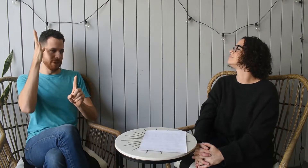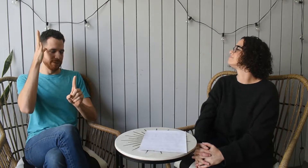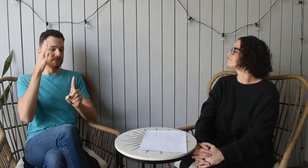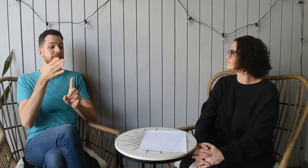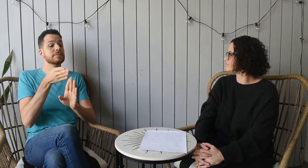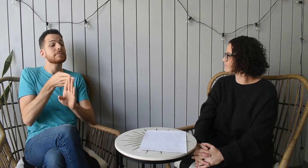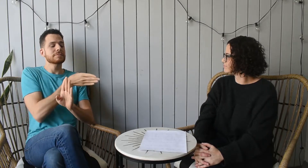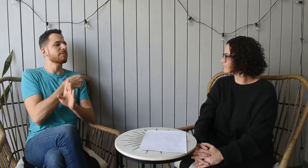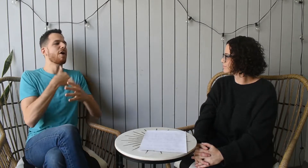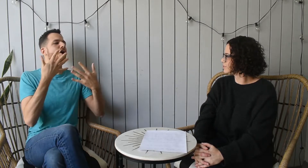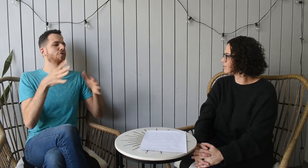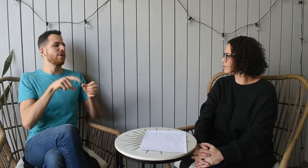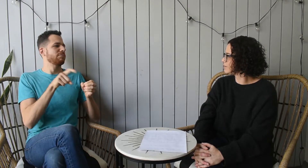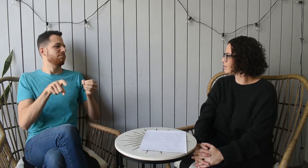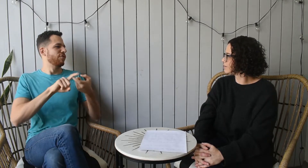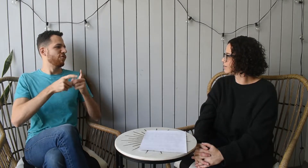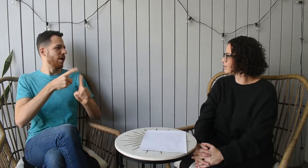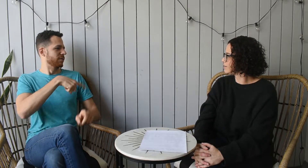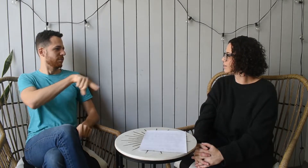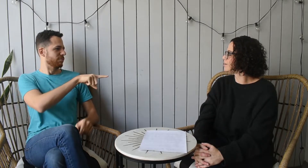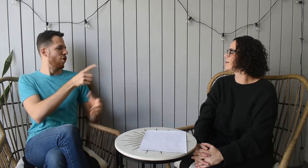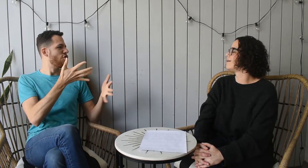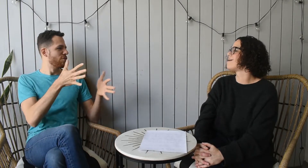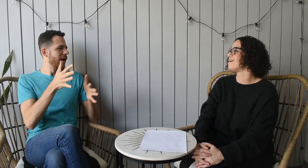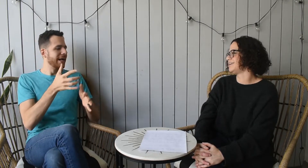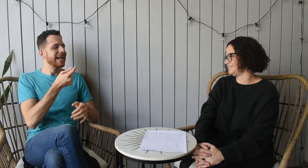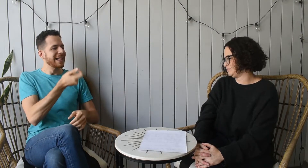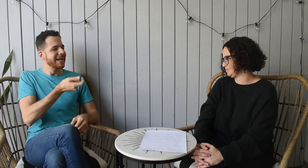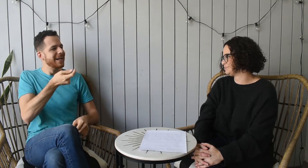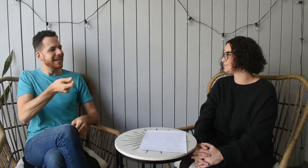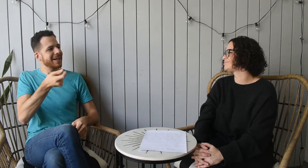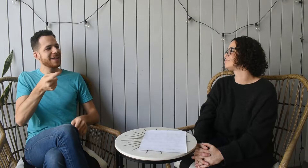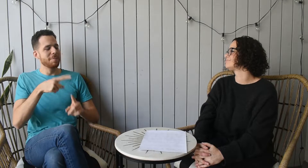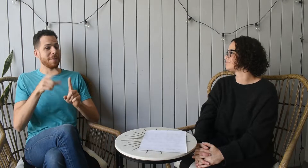Before that I had already come out to my friends, little by little.